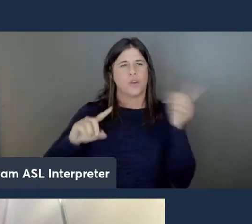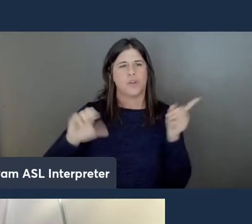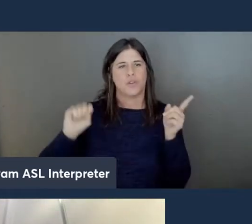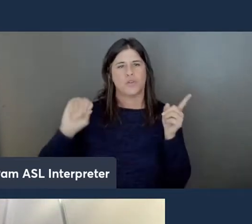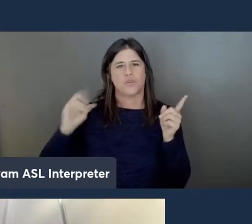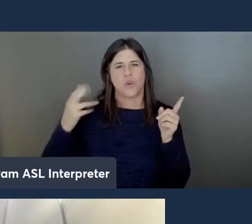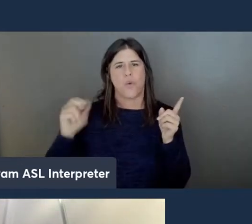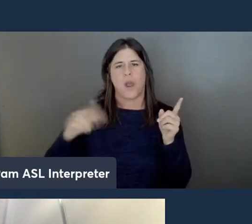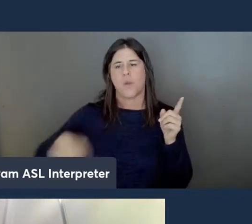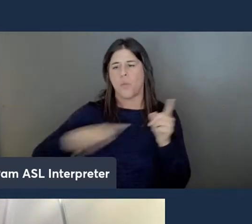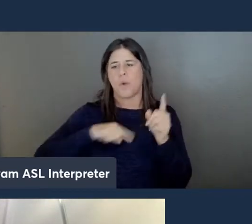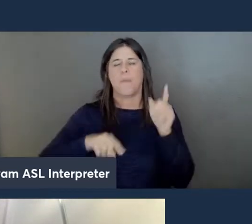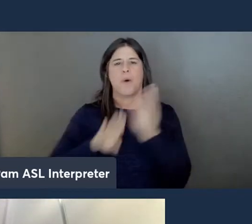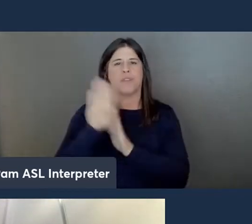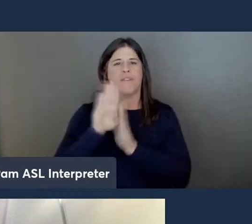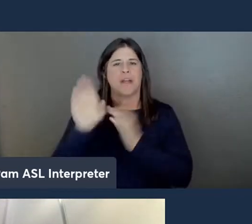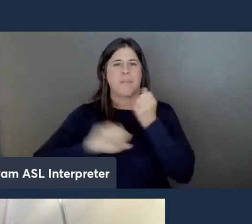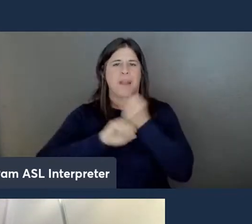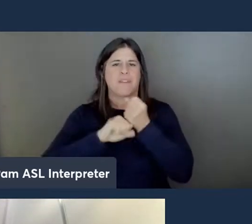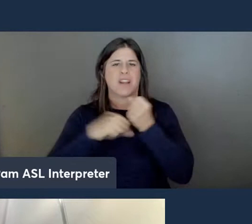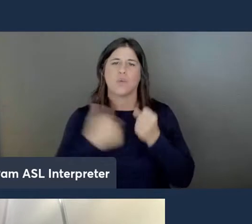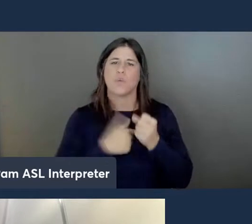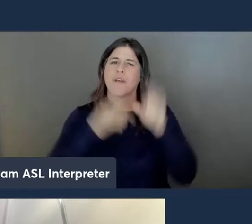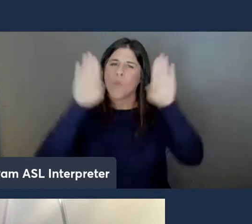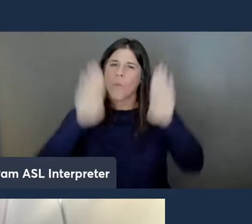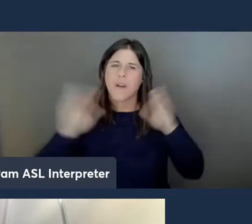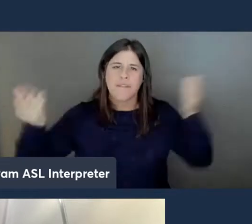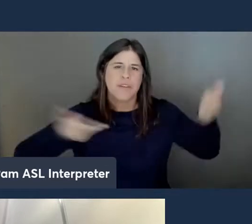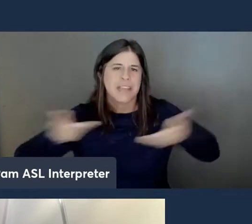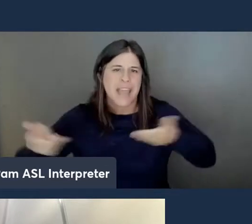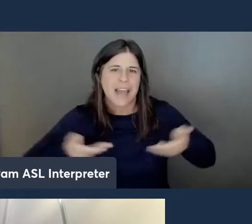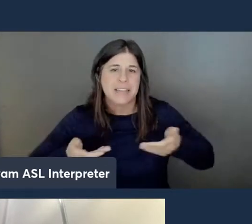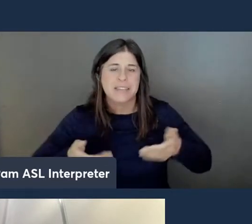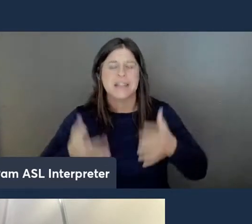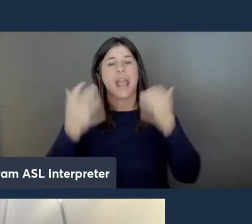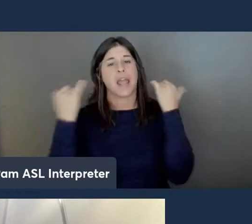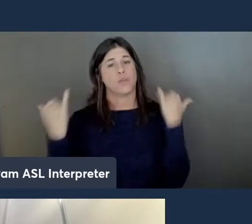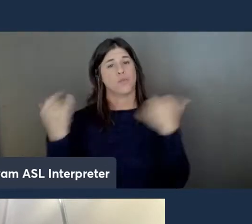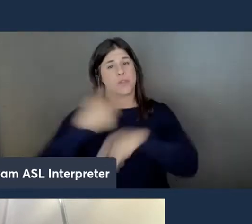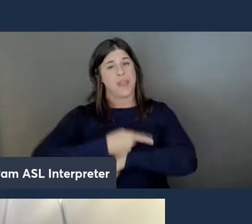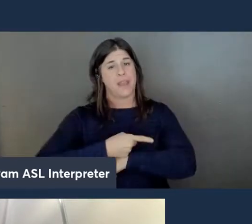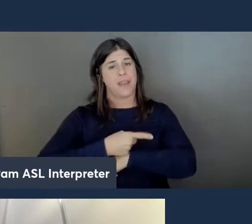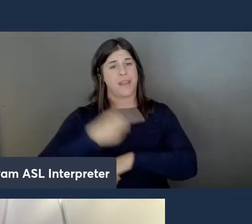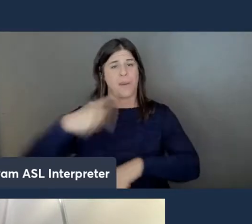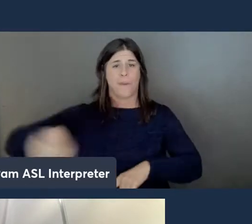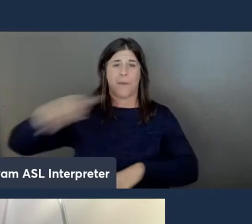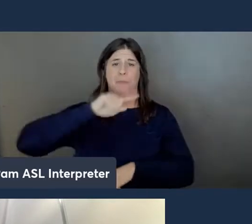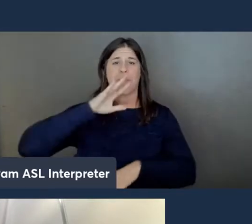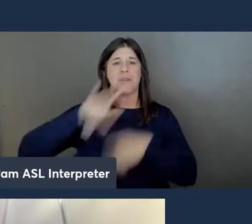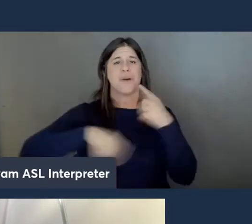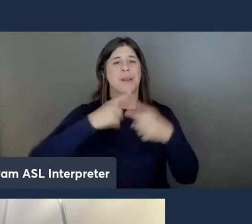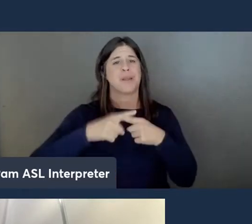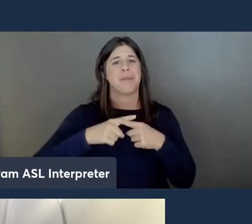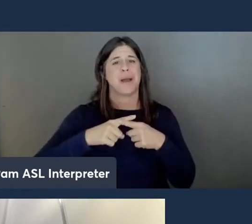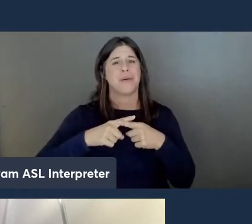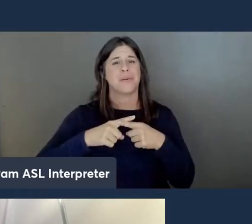and we always have some wonderful guests. And today, we're gonna be talking about, drum roll, please.